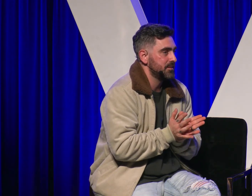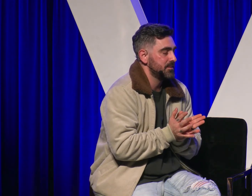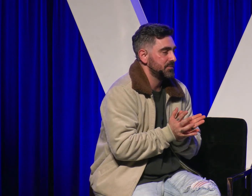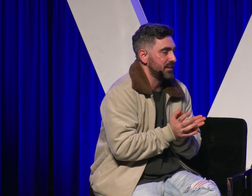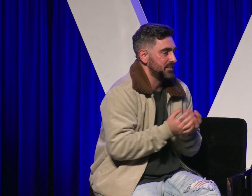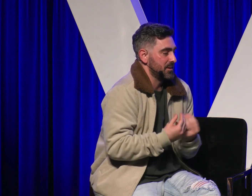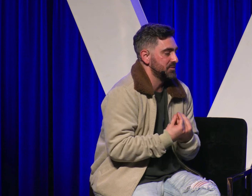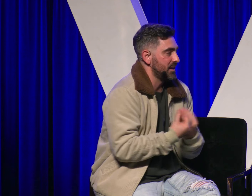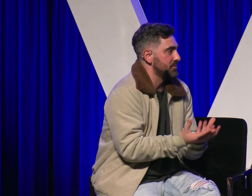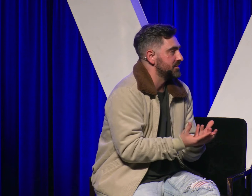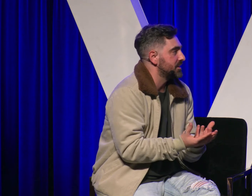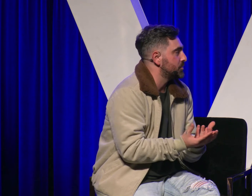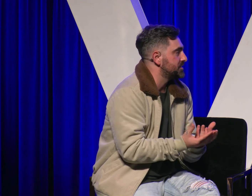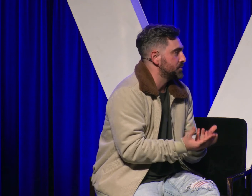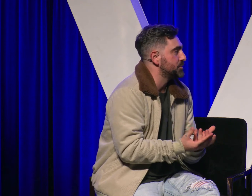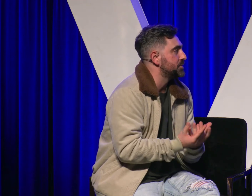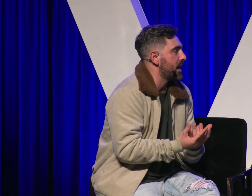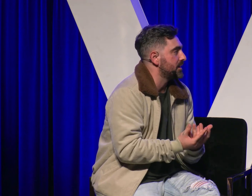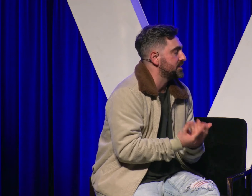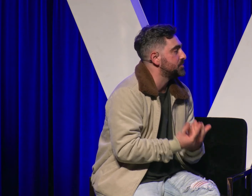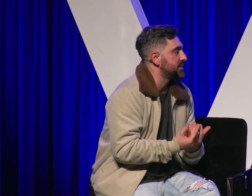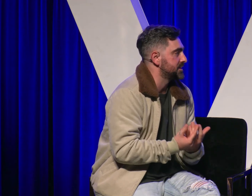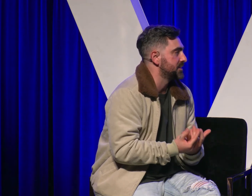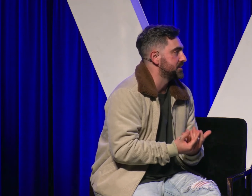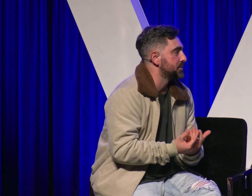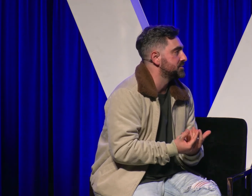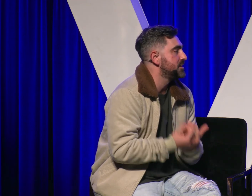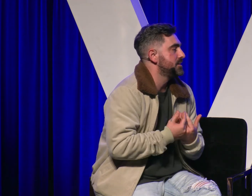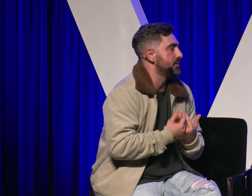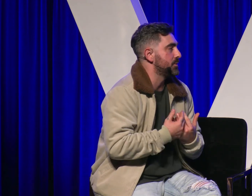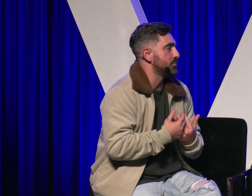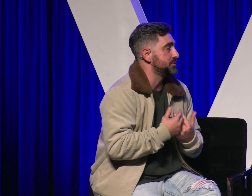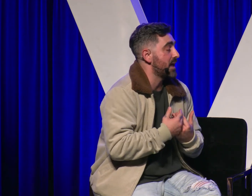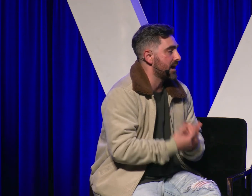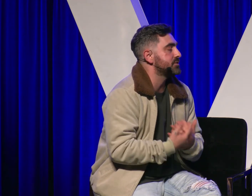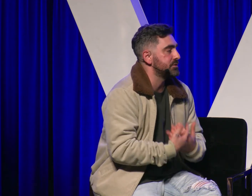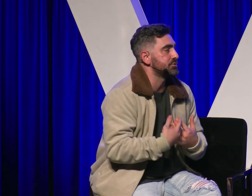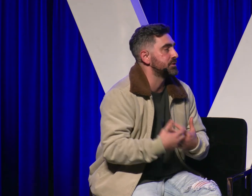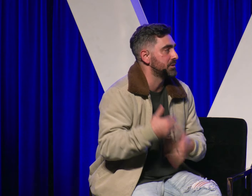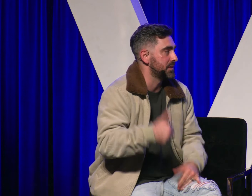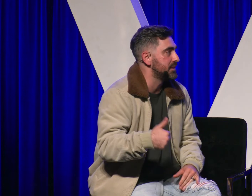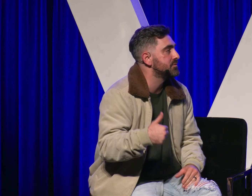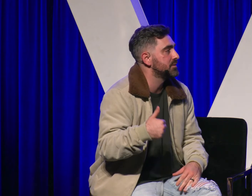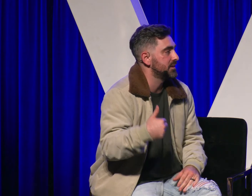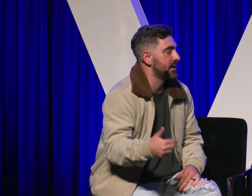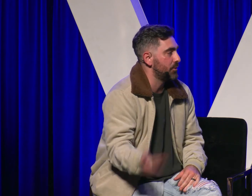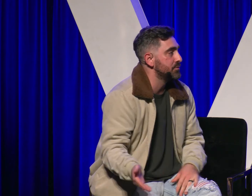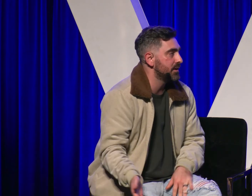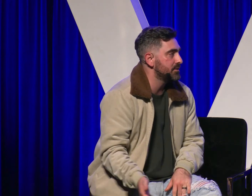it comes out of us like we're so good at expressing ourselves that when we actually truly believe in our own value,